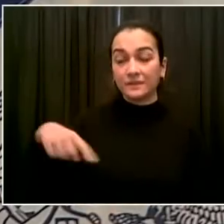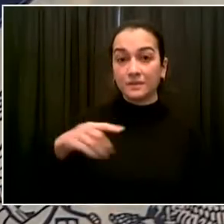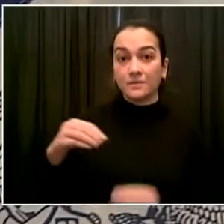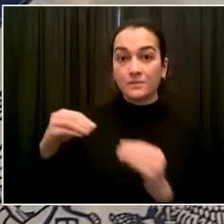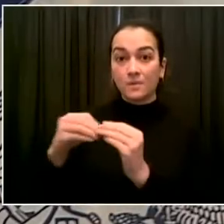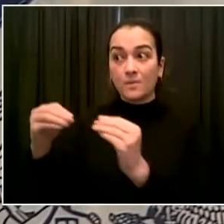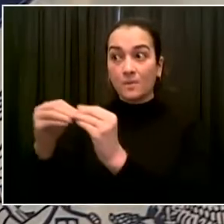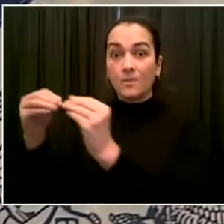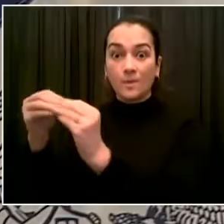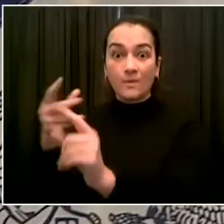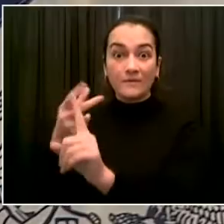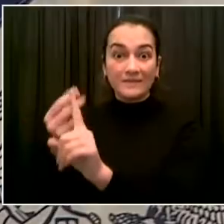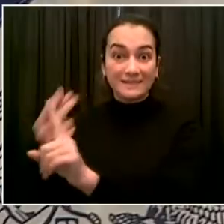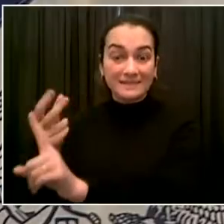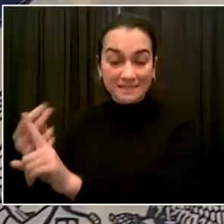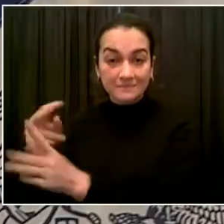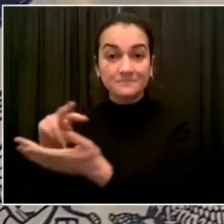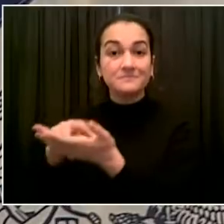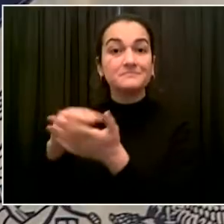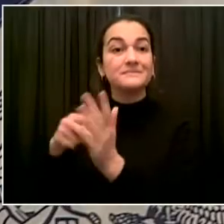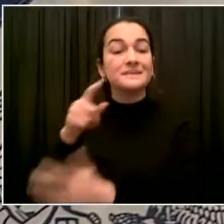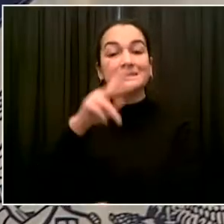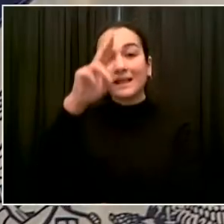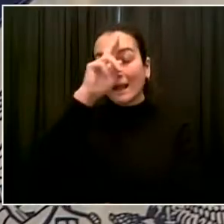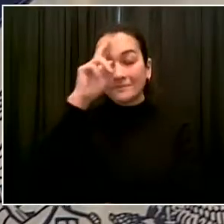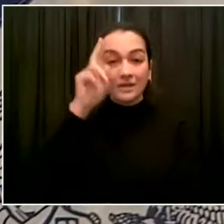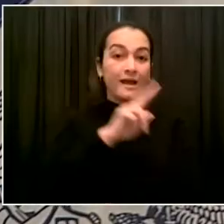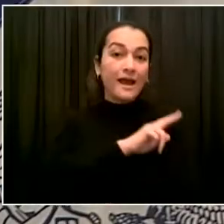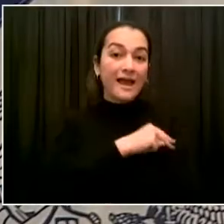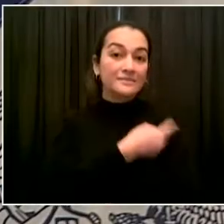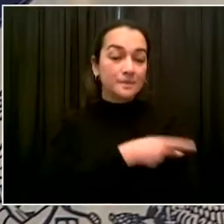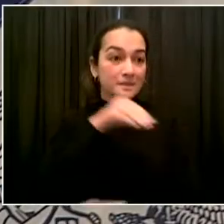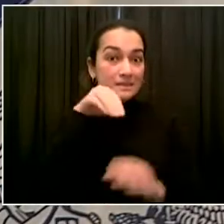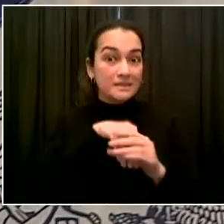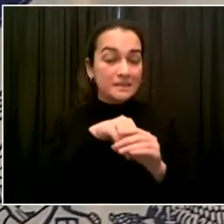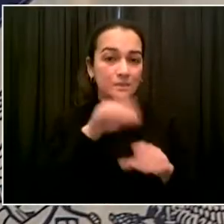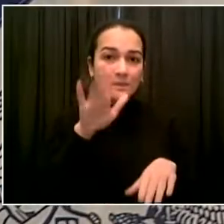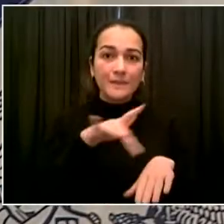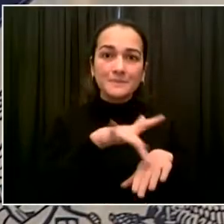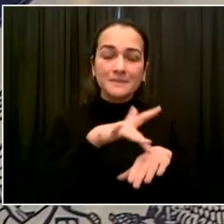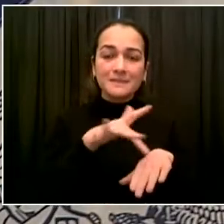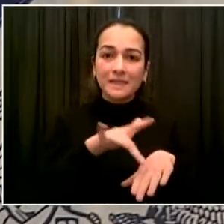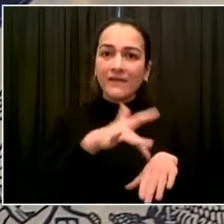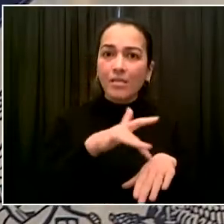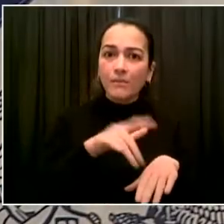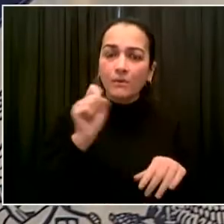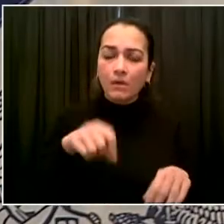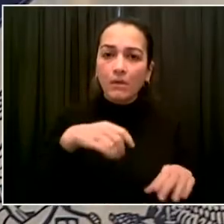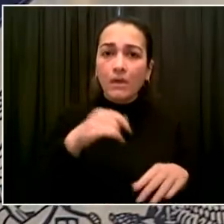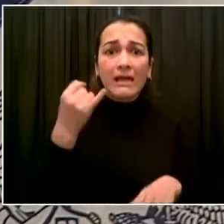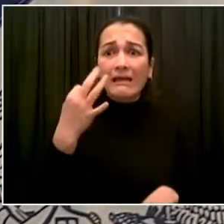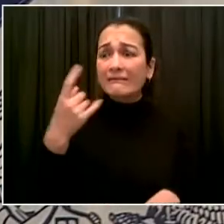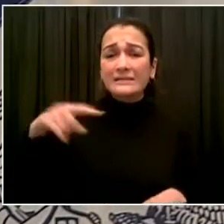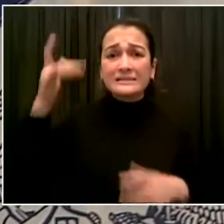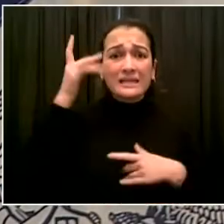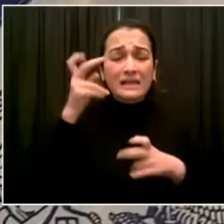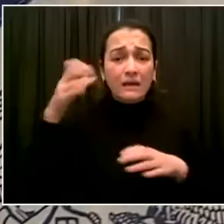MORE PEOPLE ARE VACCINATED AND THE MORE PEOPLE GET THE BOOSTERS THE BETTER OFF